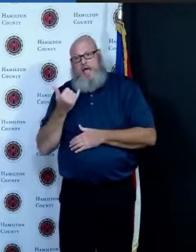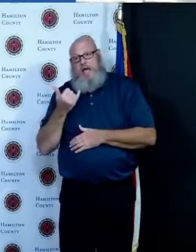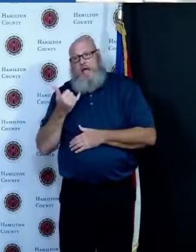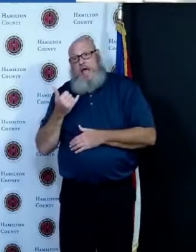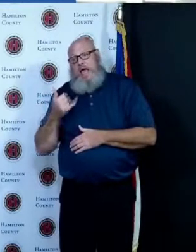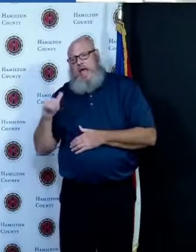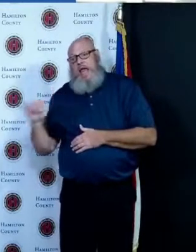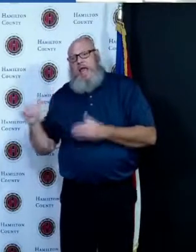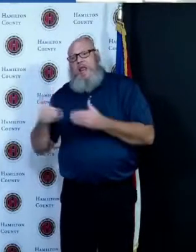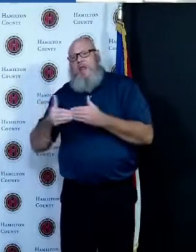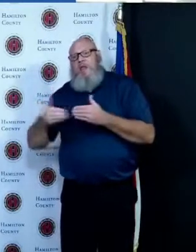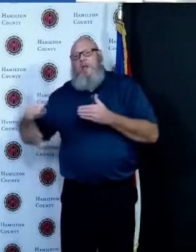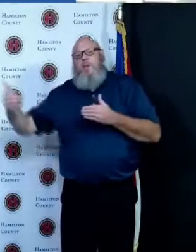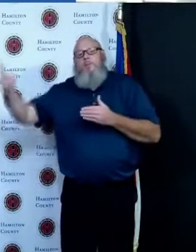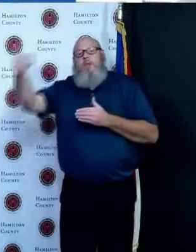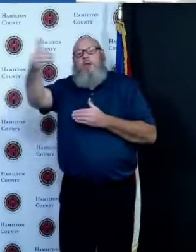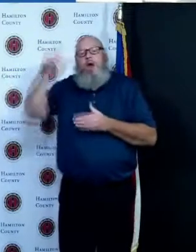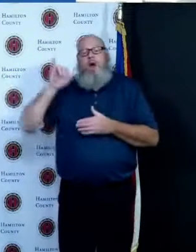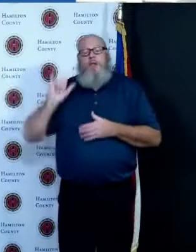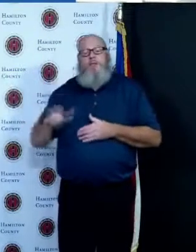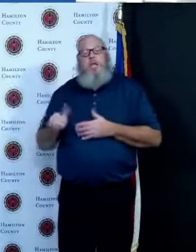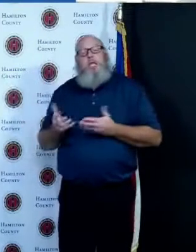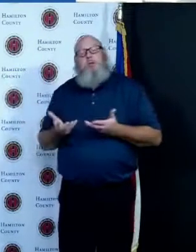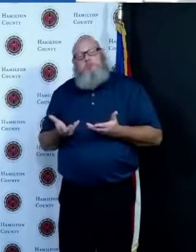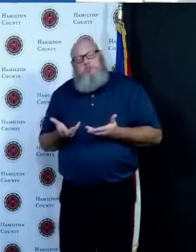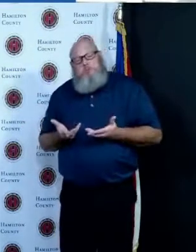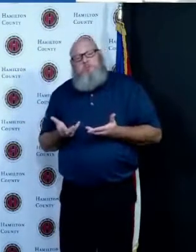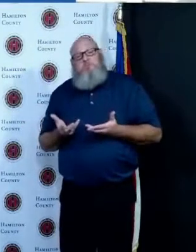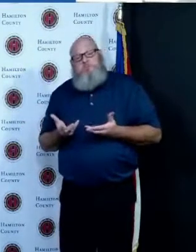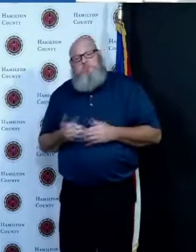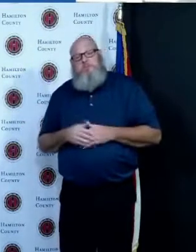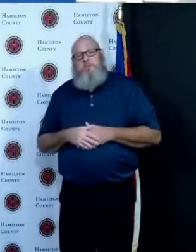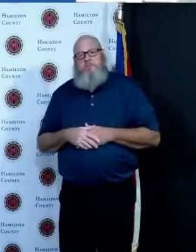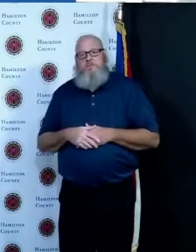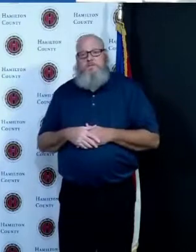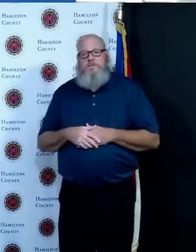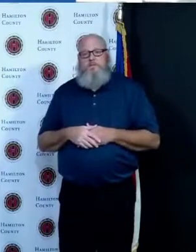is the Governor is giving us seven days to get rid of it and to get it into the arms and so I